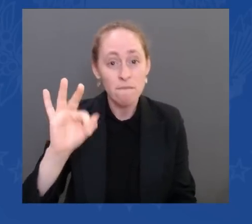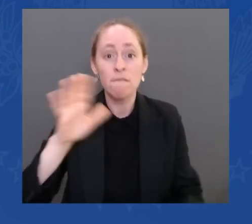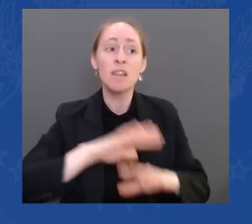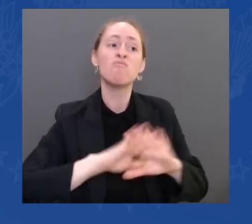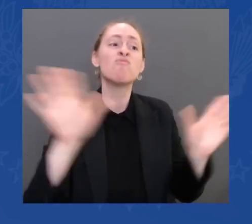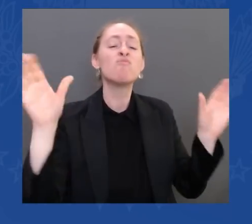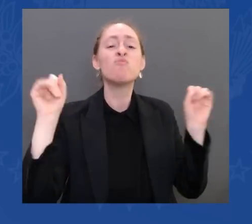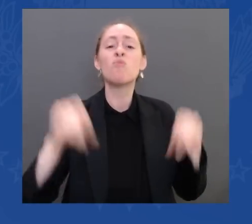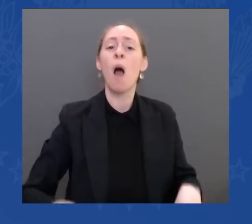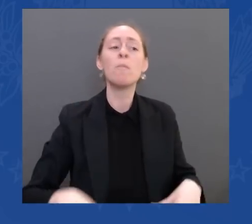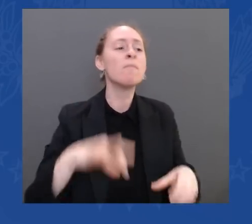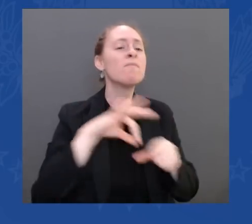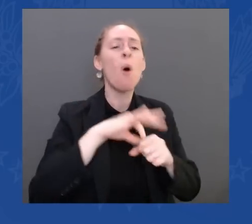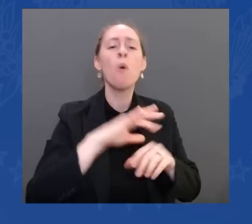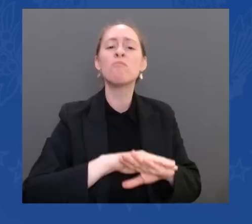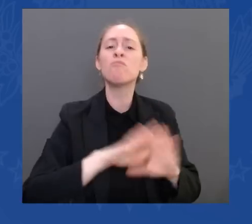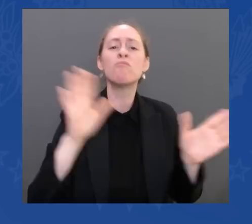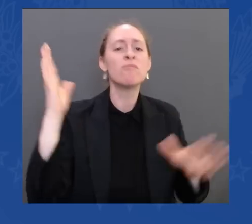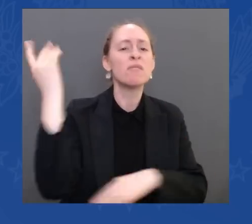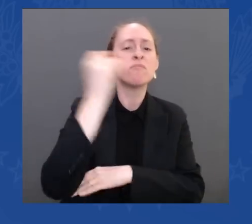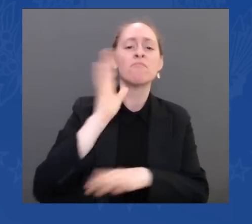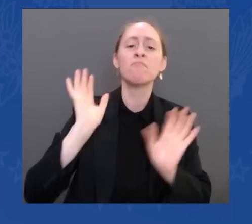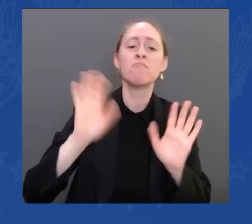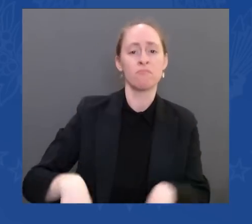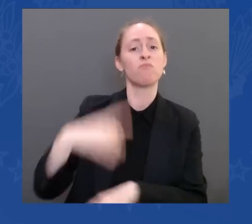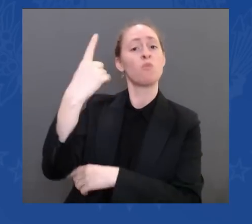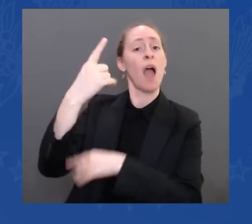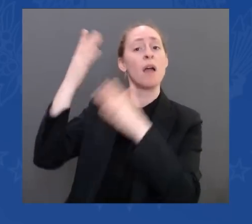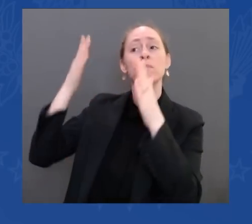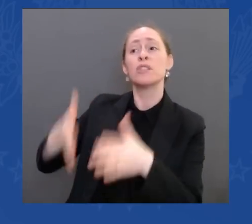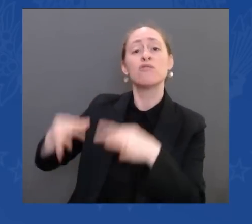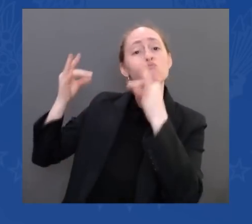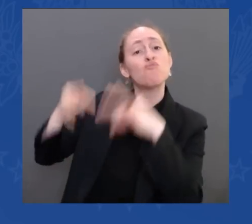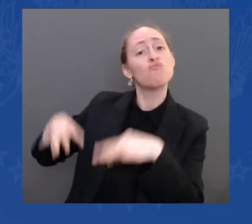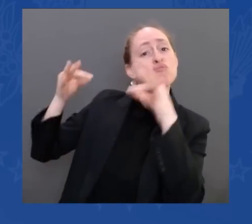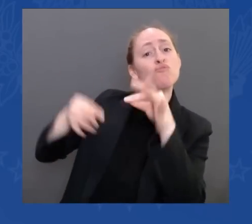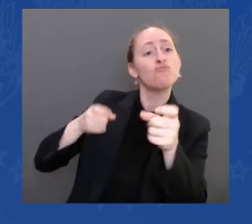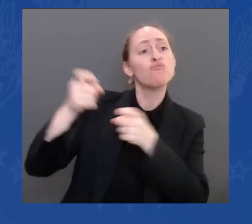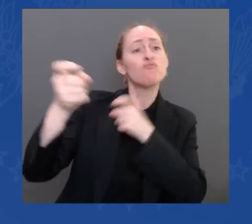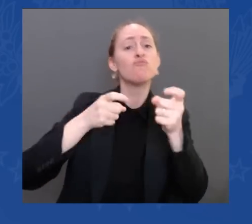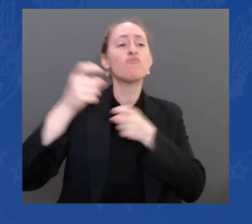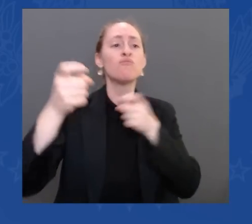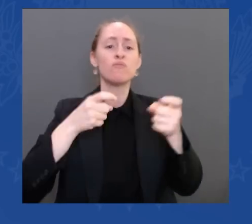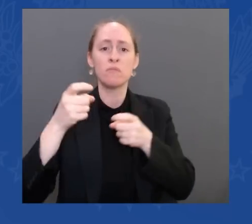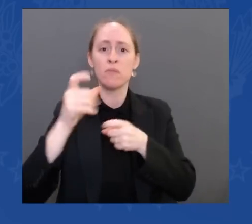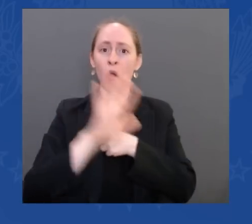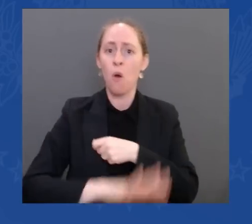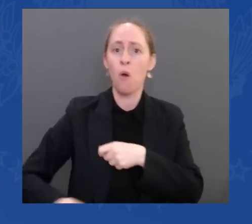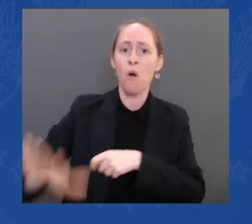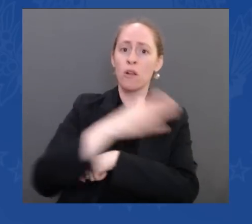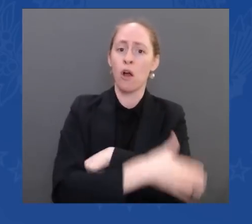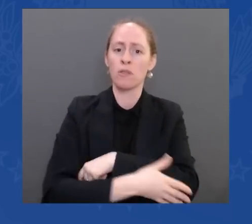if you will -- for that to determine whether that's going to happen is because you're making it possible.